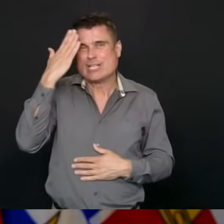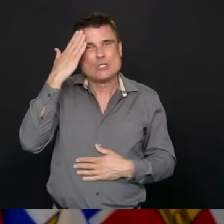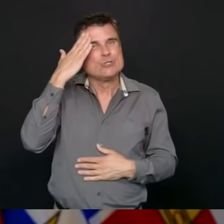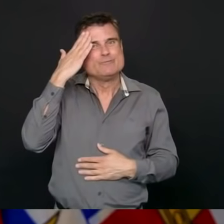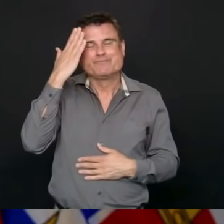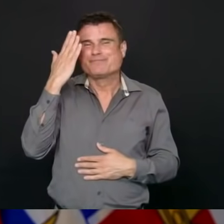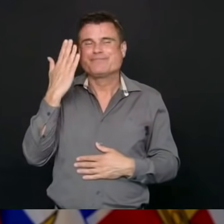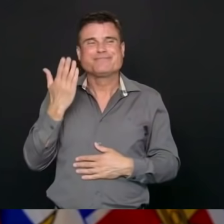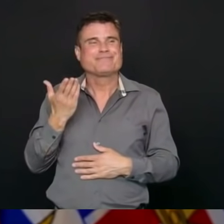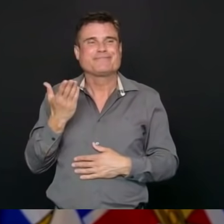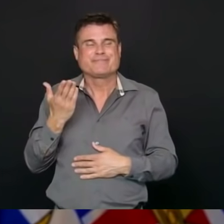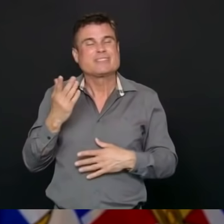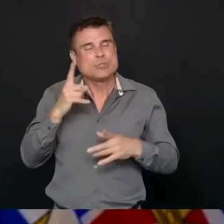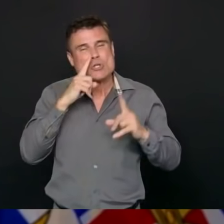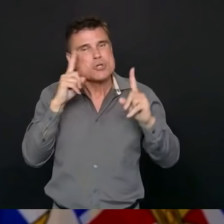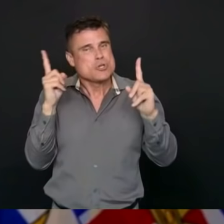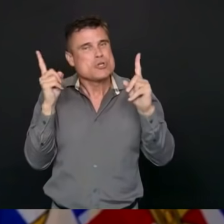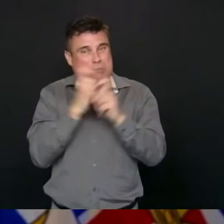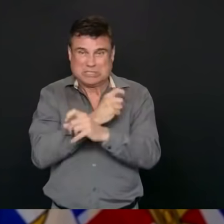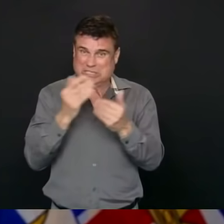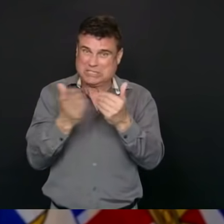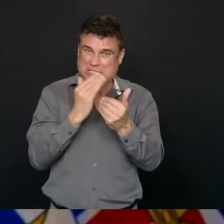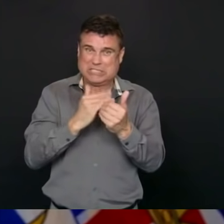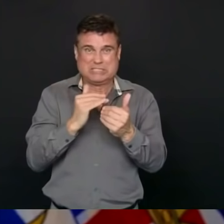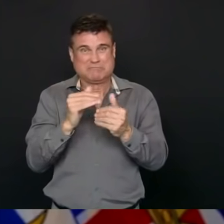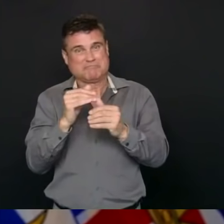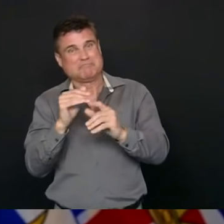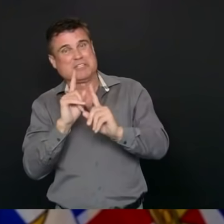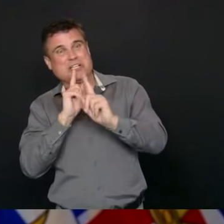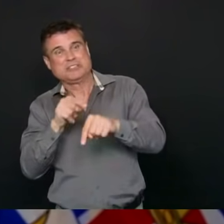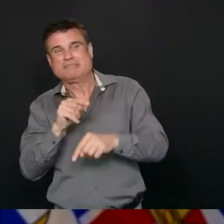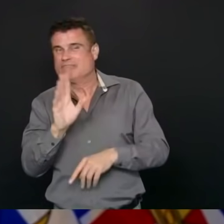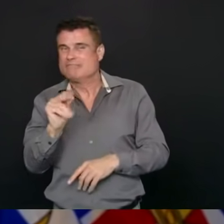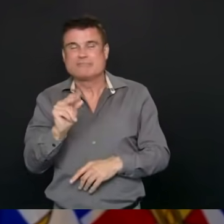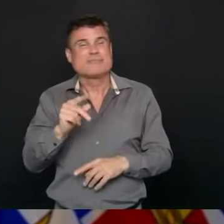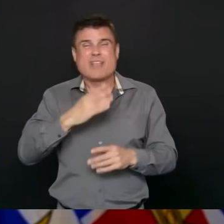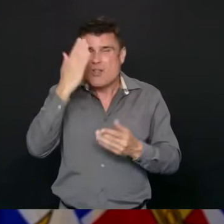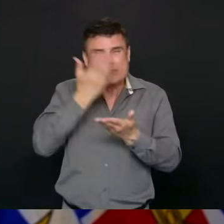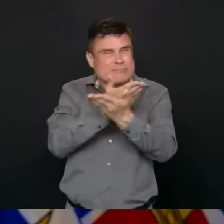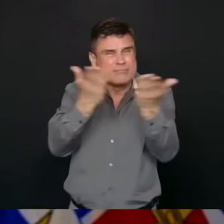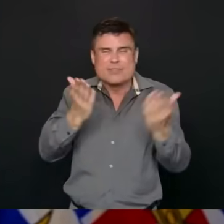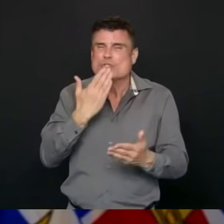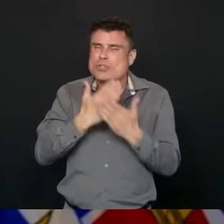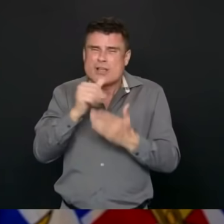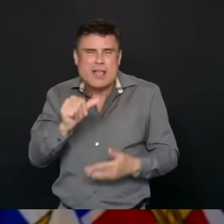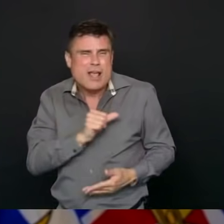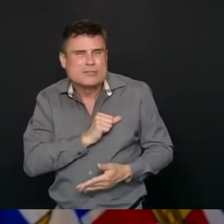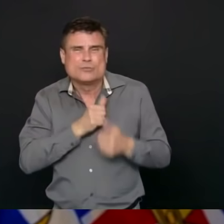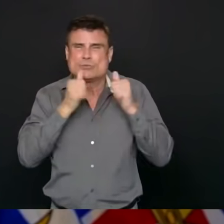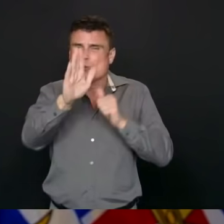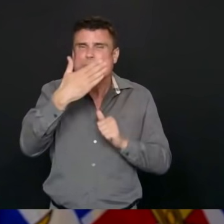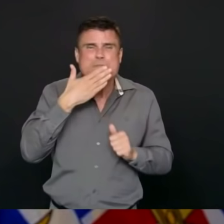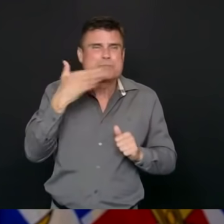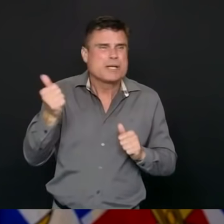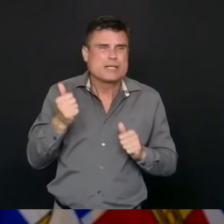We've all been so conscientious about doing our bit and that is important. It is important also